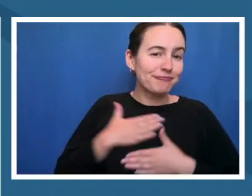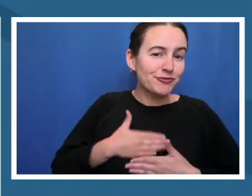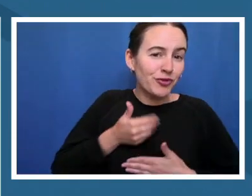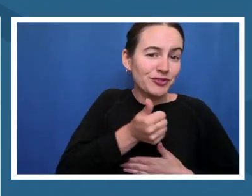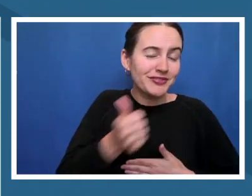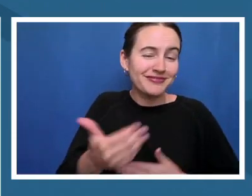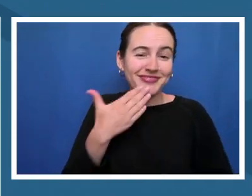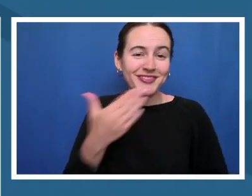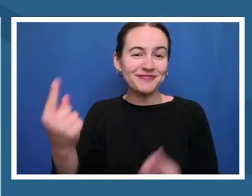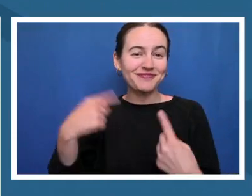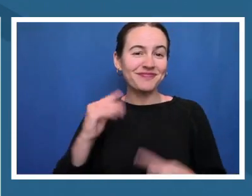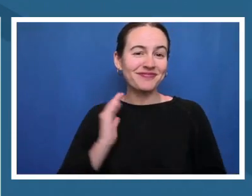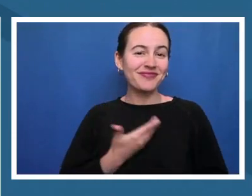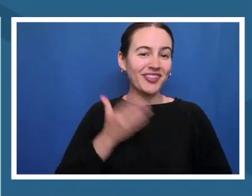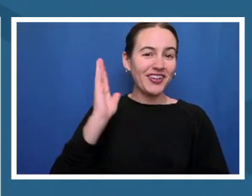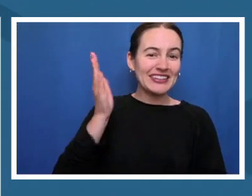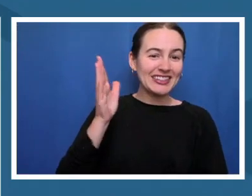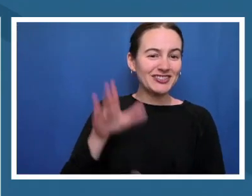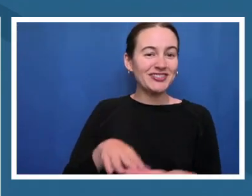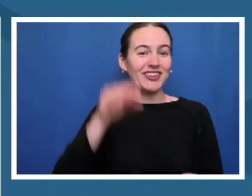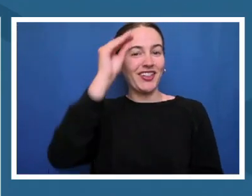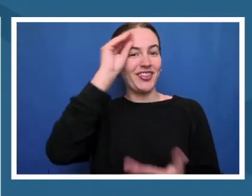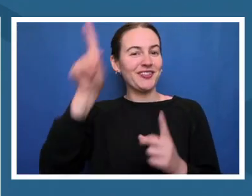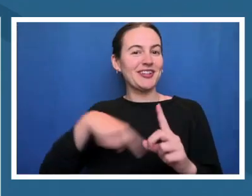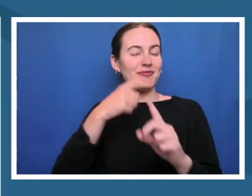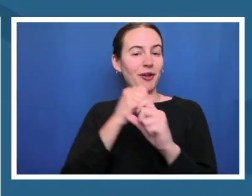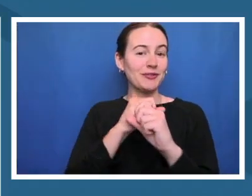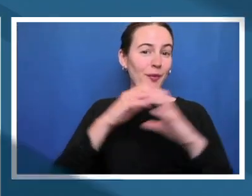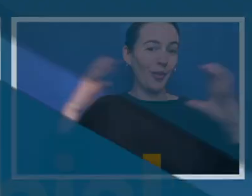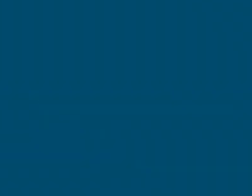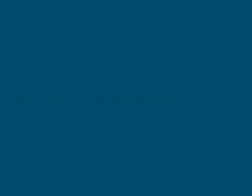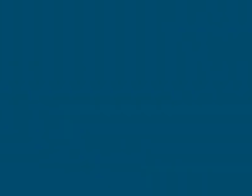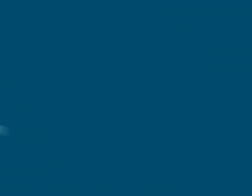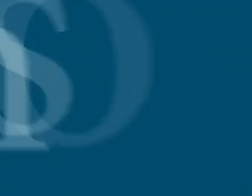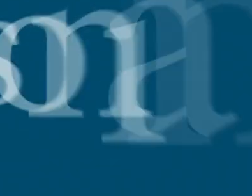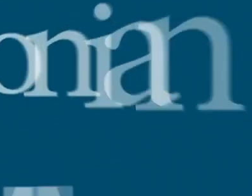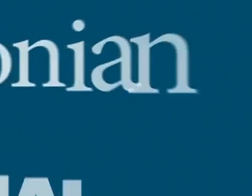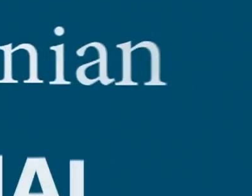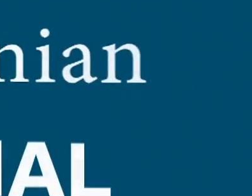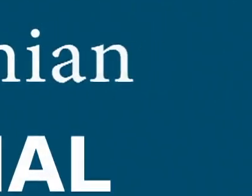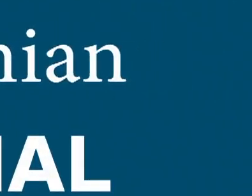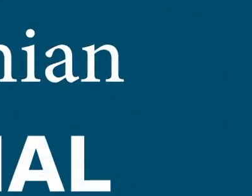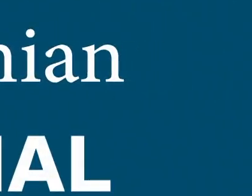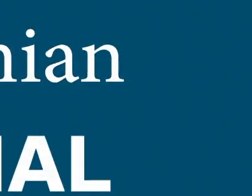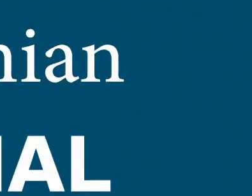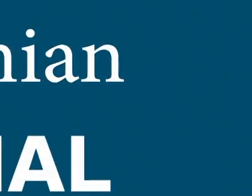and learning about exploding objects thanks everyone